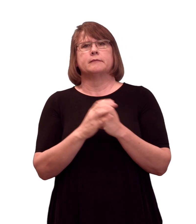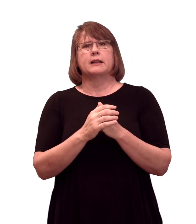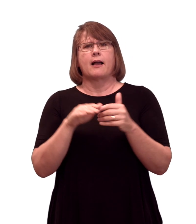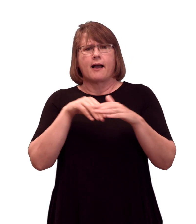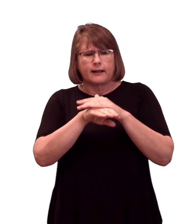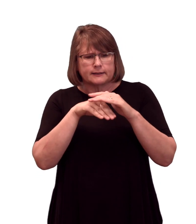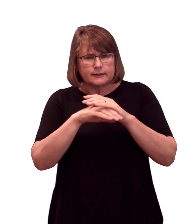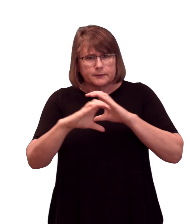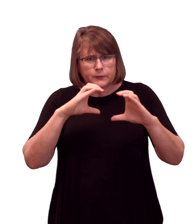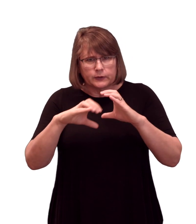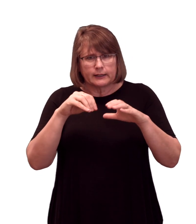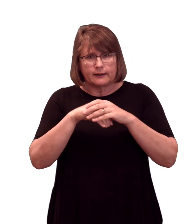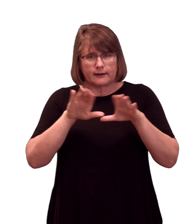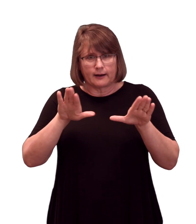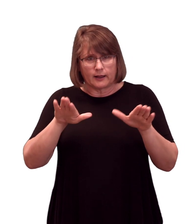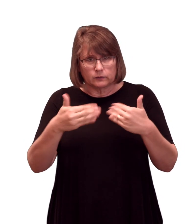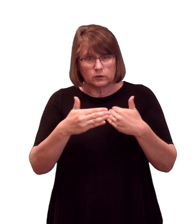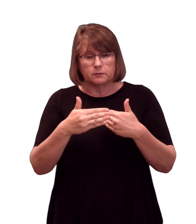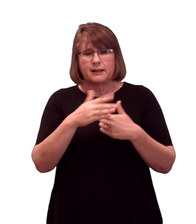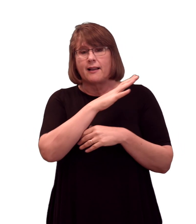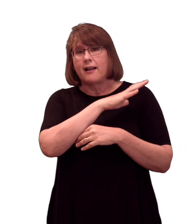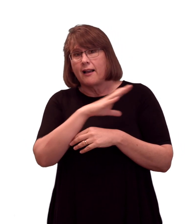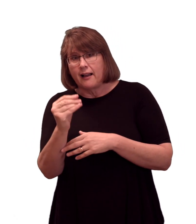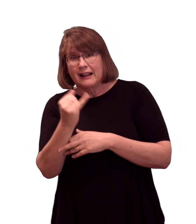access to communication in the classroom